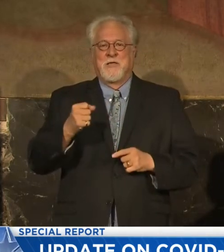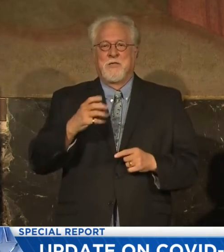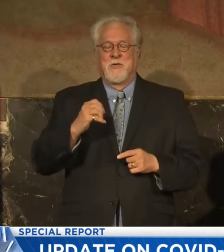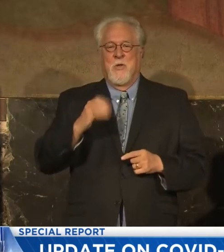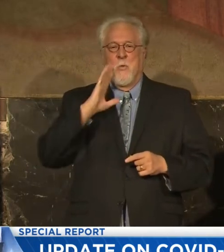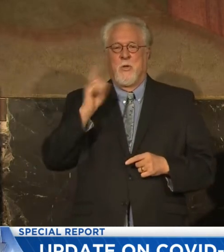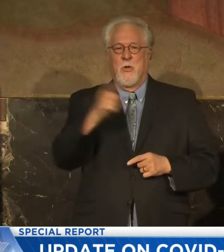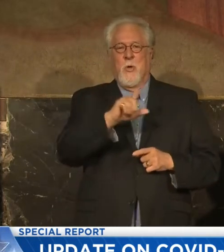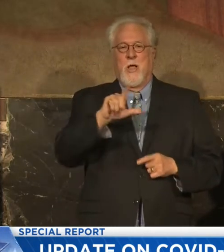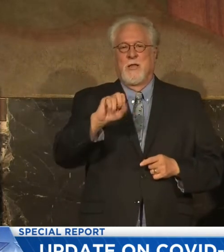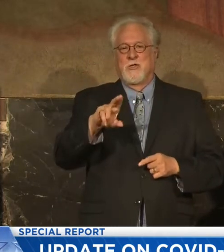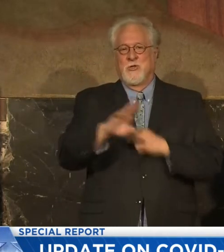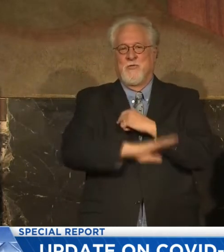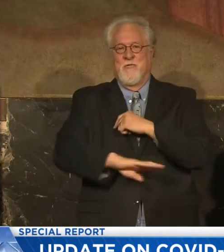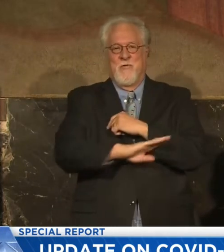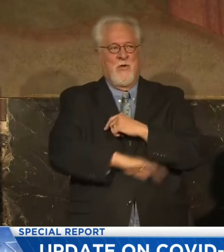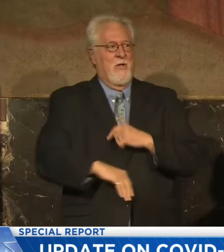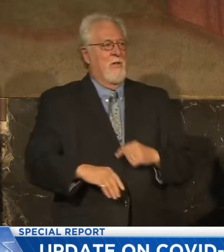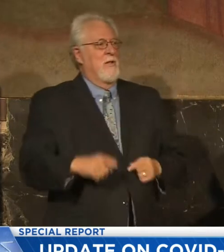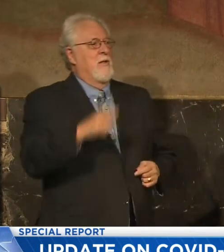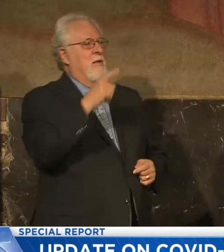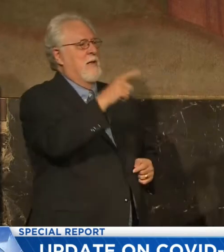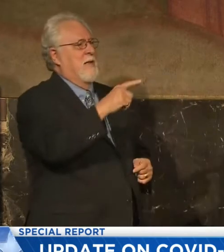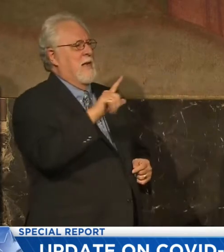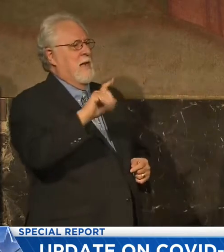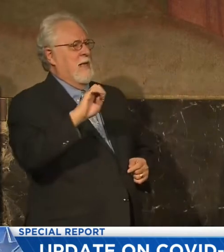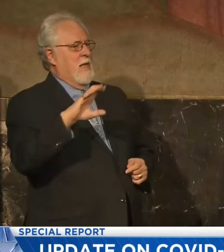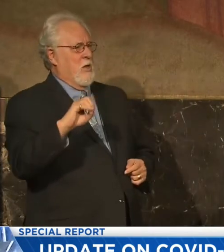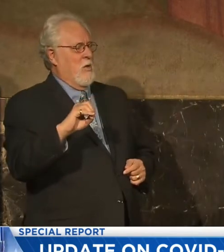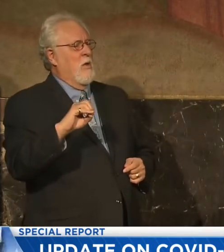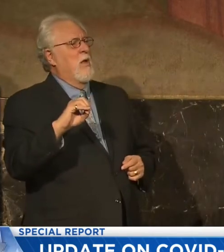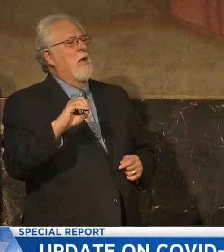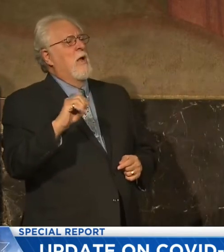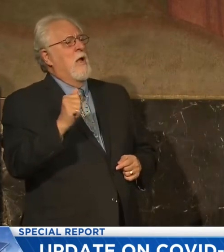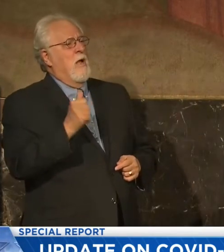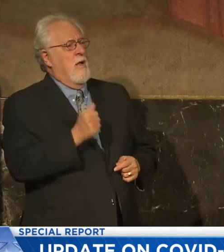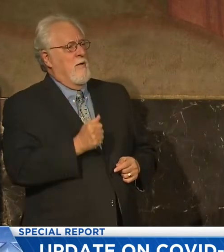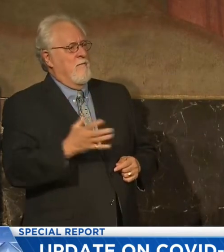WE NEED TO GET OUR YOUNG PEOPLE ON CAMPUS THIS FALL. THAT WOULD INCLUDE MY BABY WHO